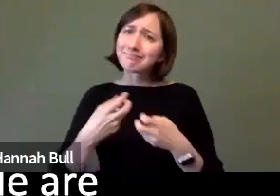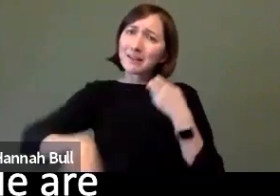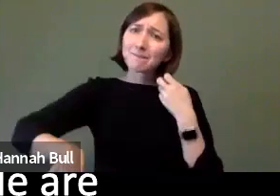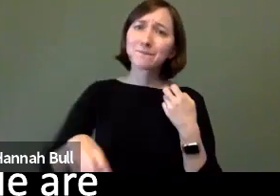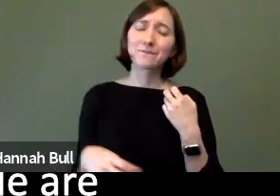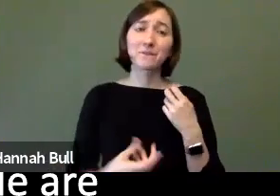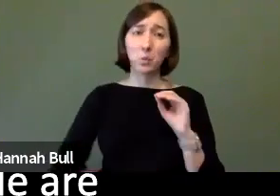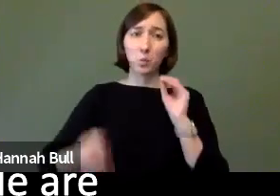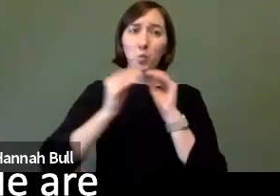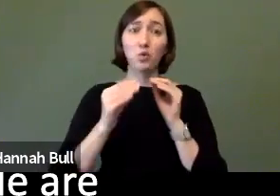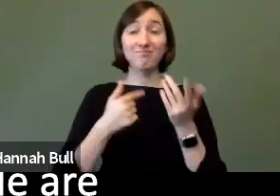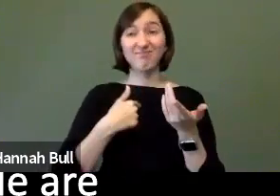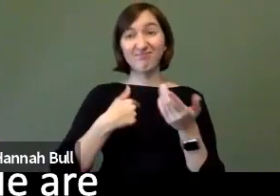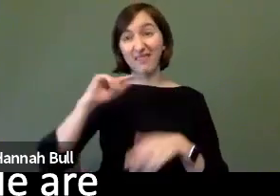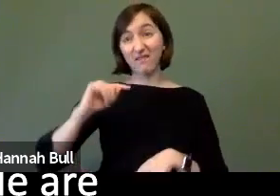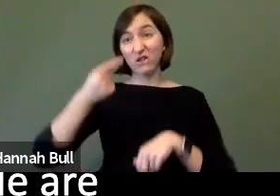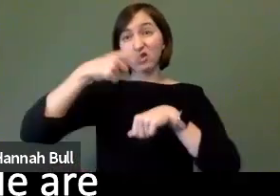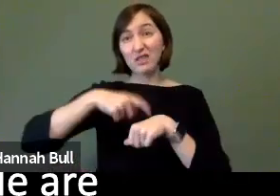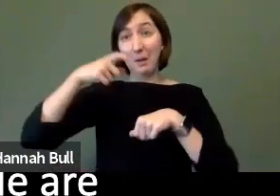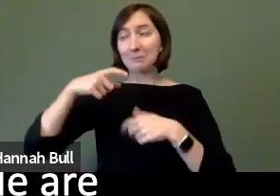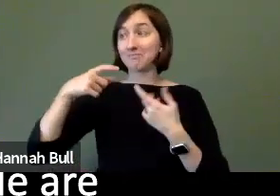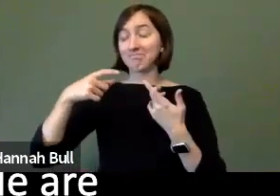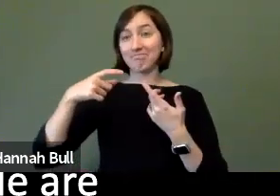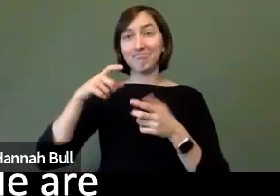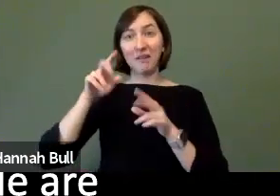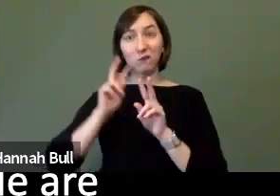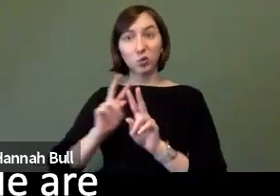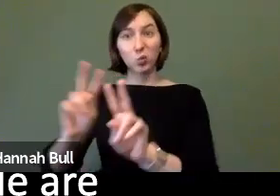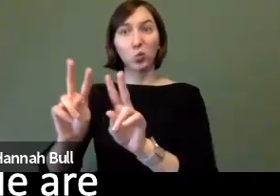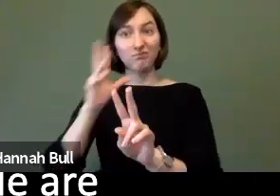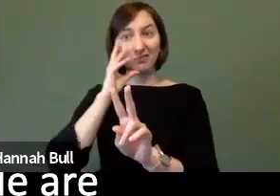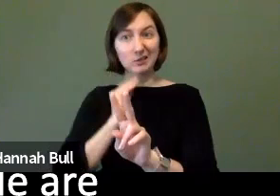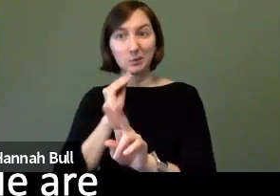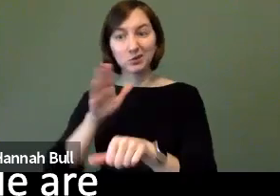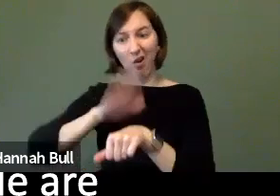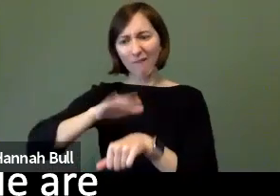I attended my first funeral via Facebook live and it was very different.